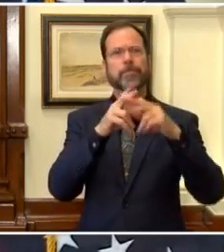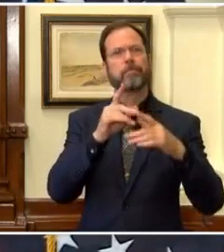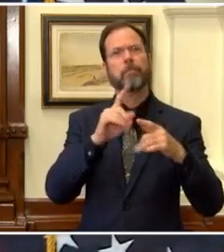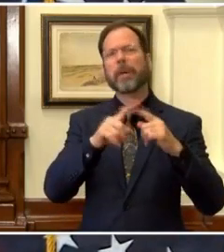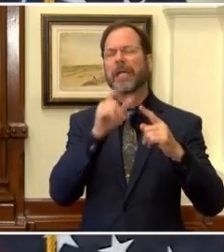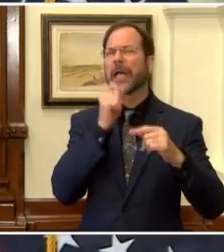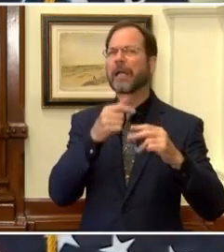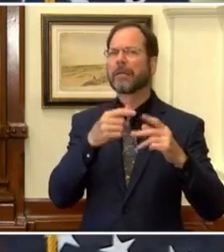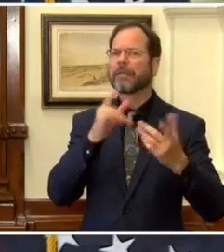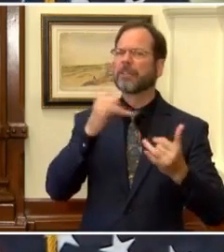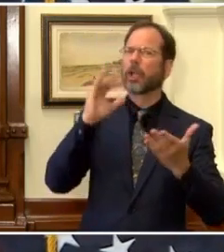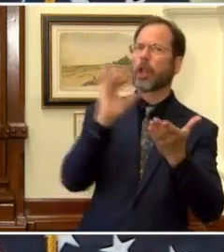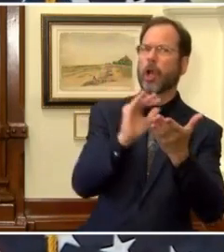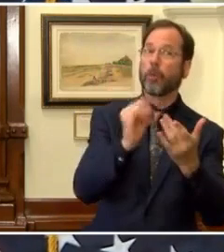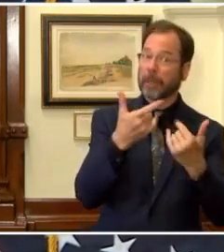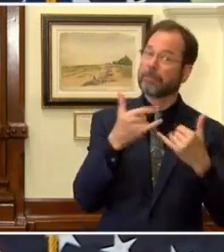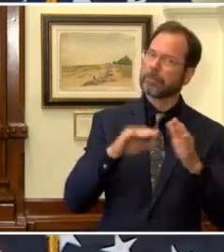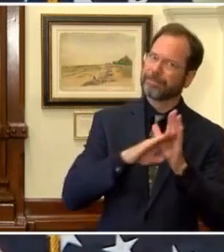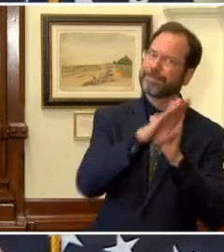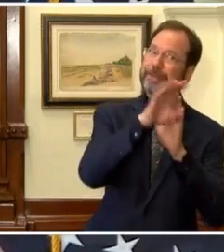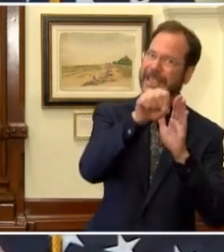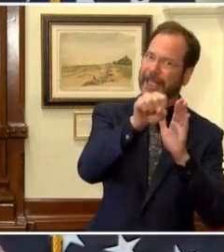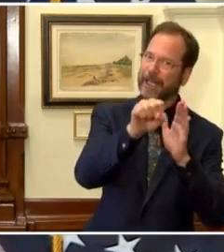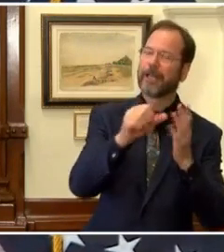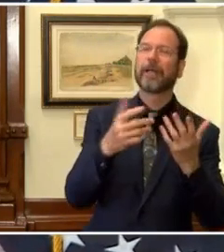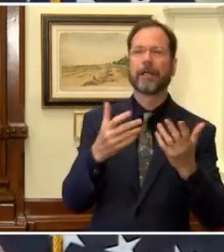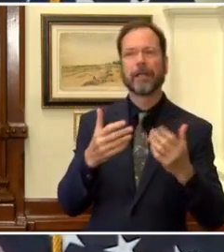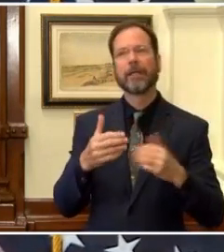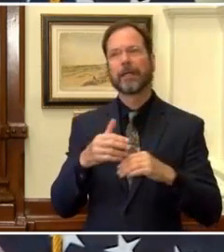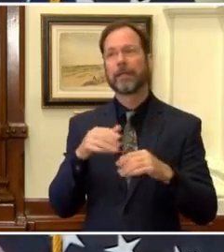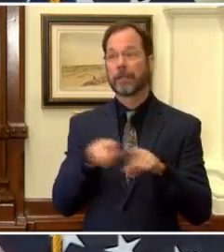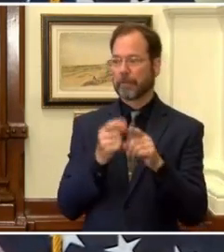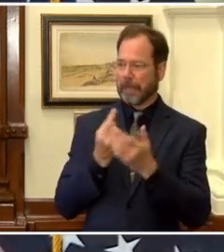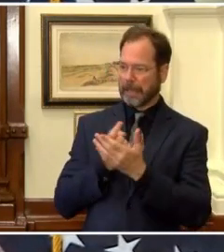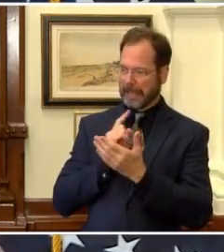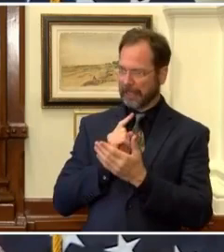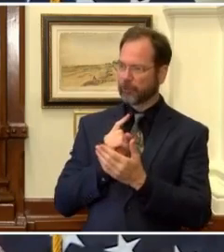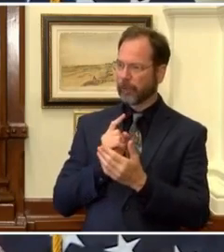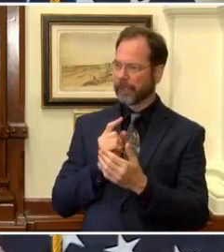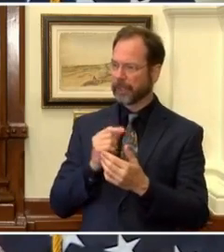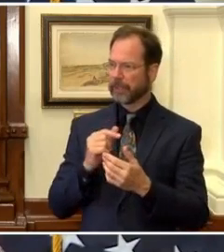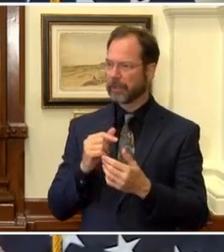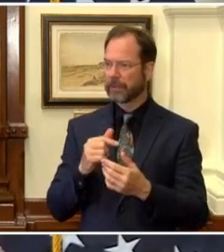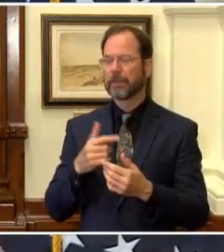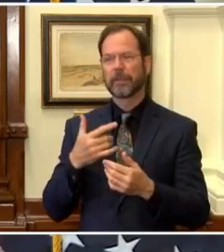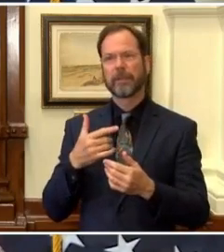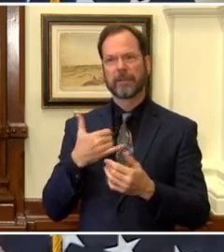WE CONTINUE TO SEE A NUMBER OF PATIENTS DRIVING THE CENSUS PRETTY LOW.